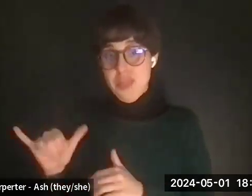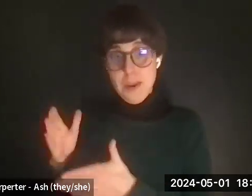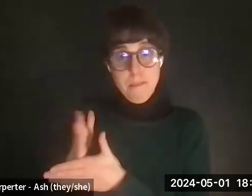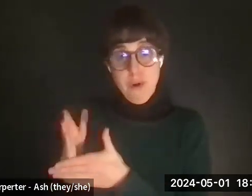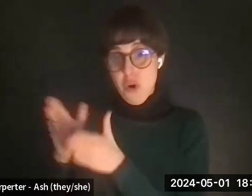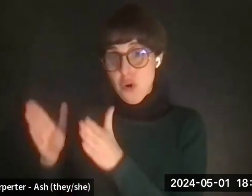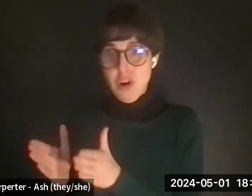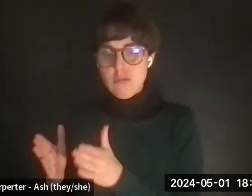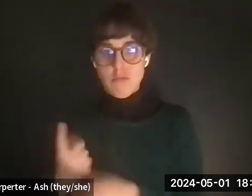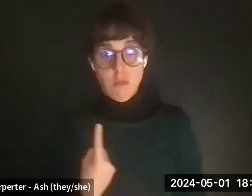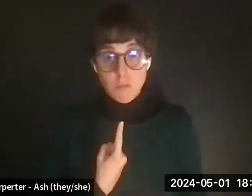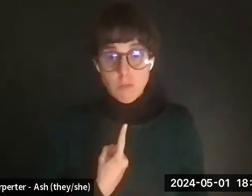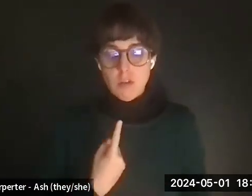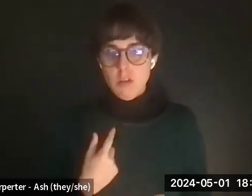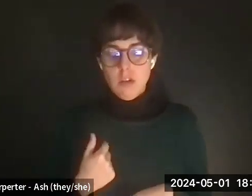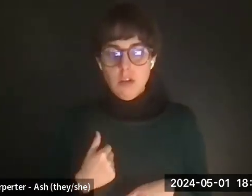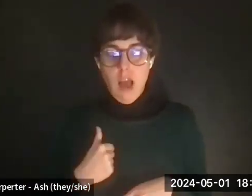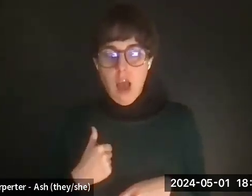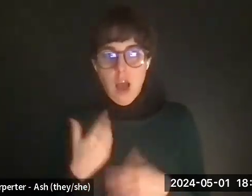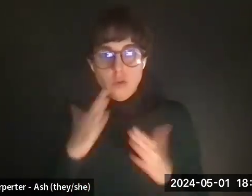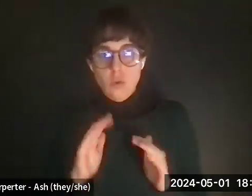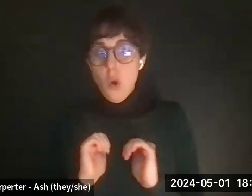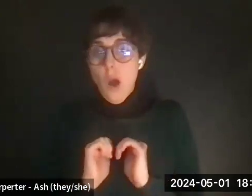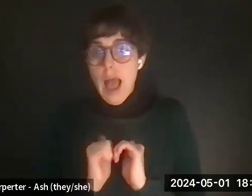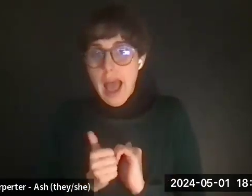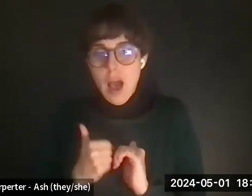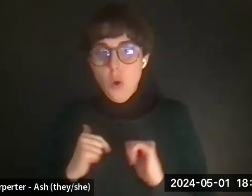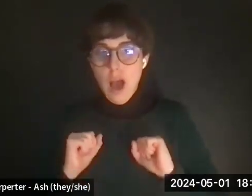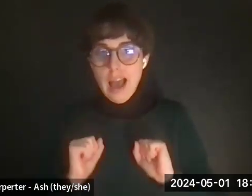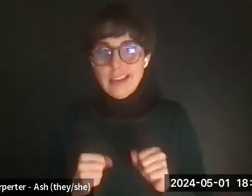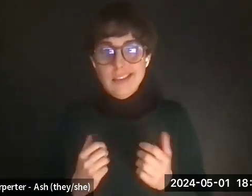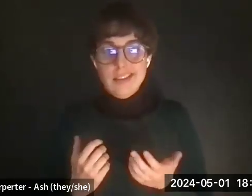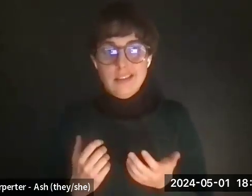to stay in making 50% of your income.